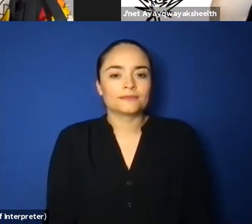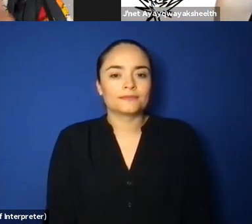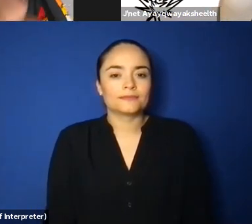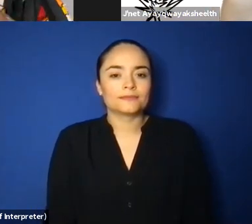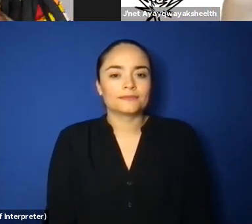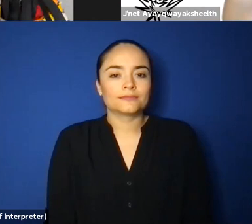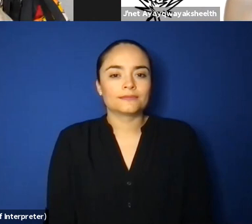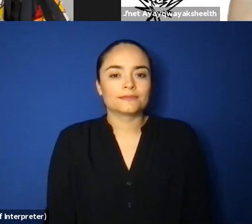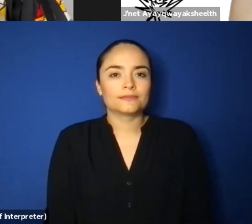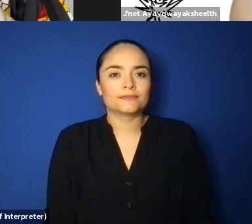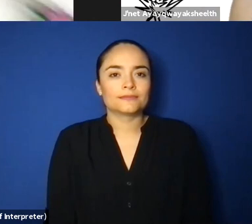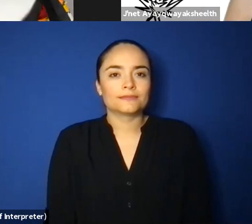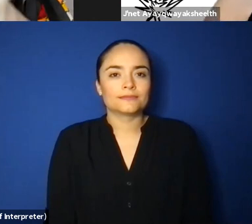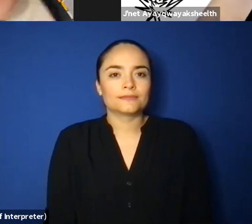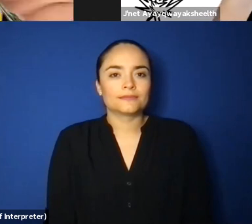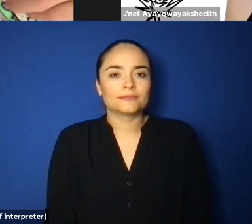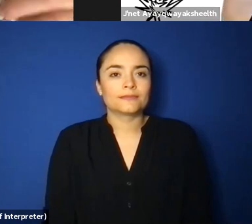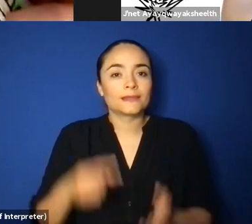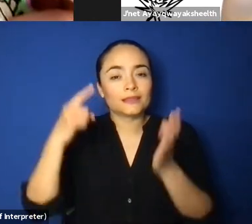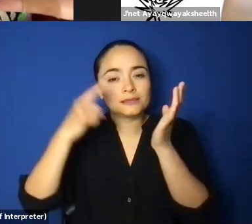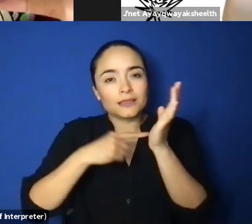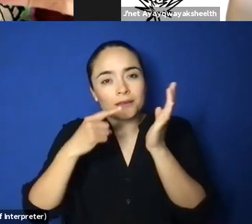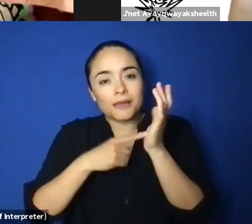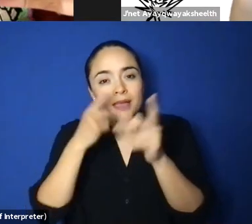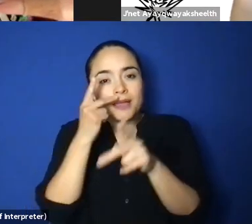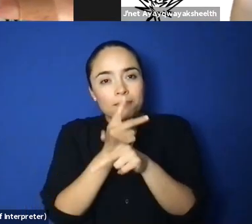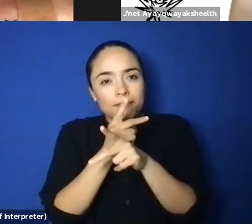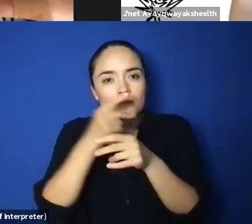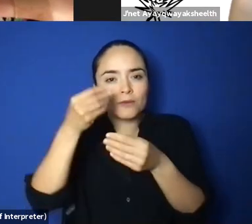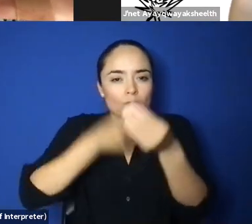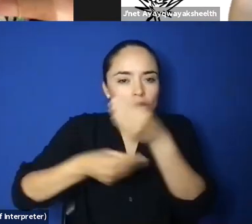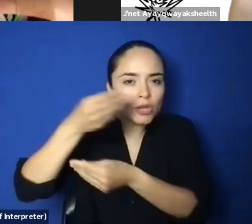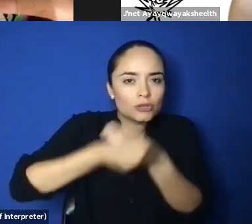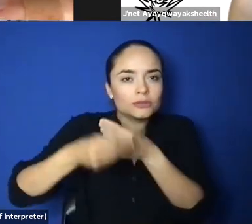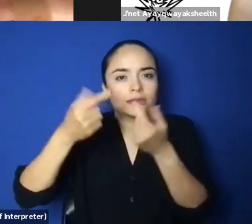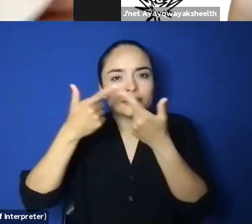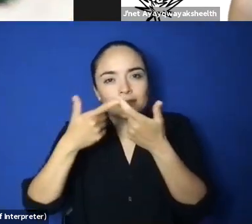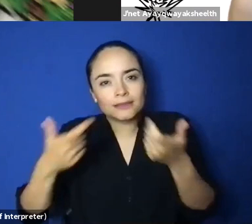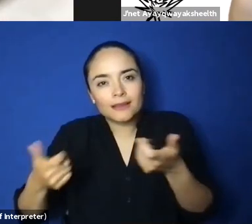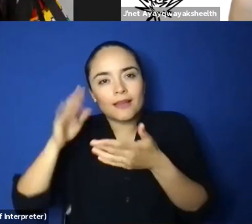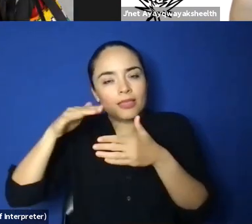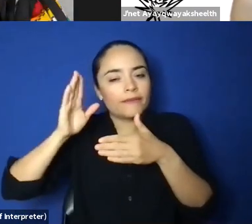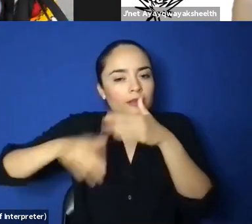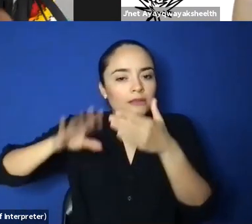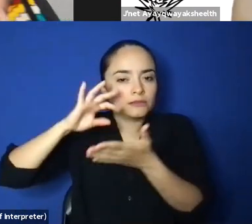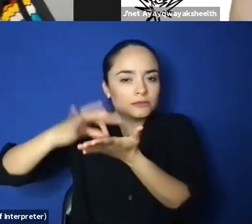And then another one I brought. So this one's not quite done. You can see it's in process, right? So there's still thread on here, and I'll keep working on it.